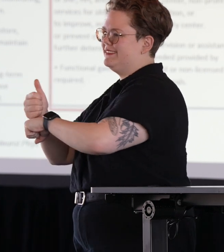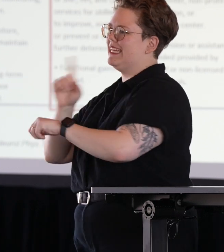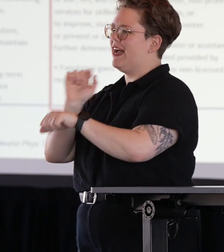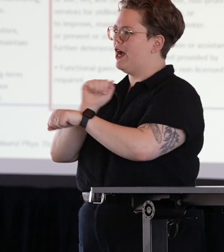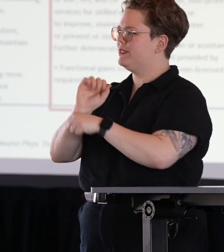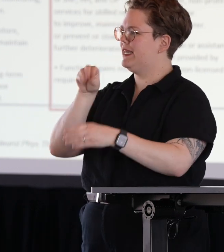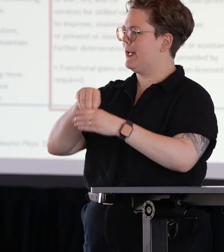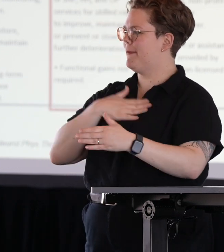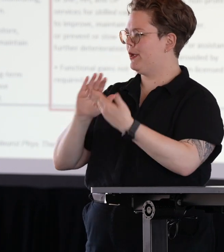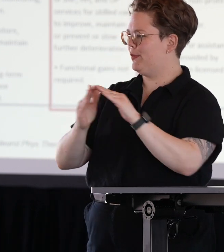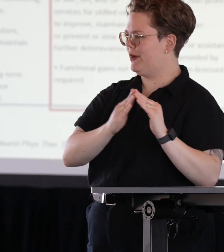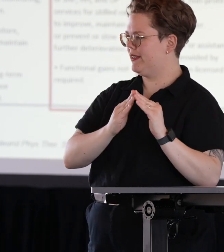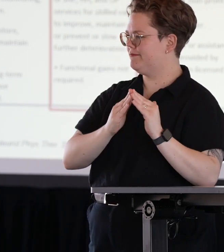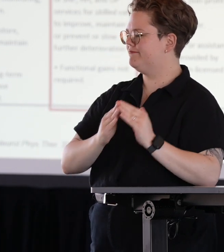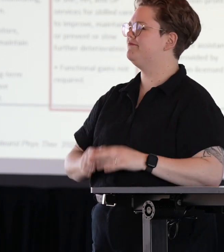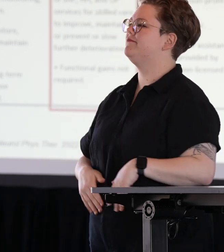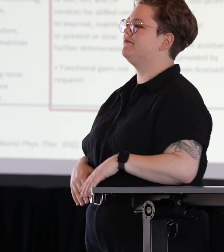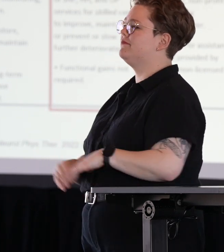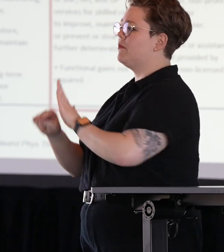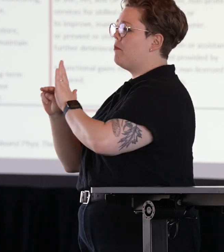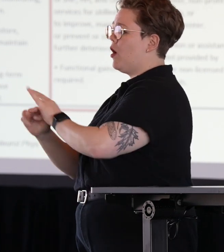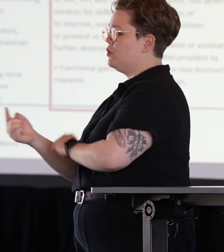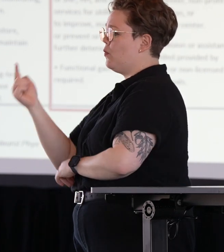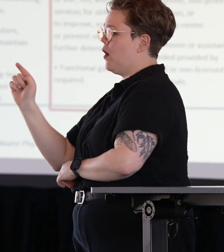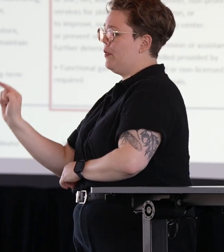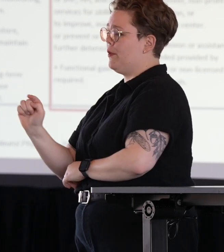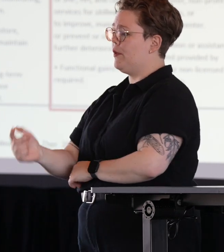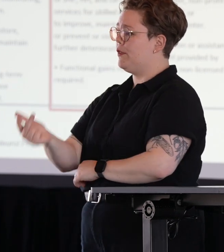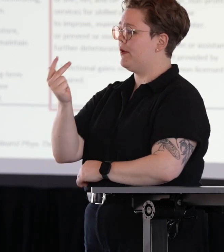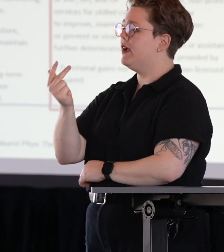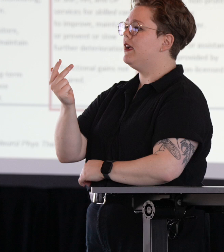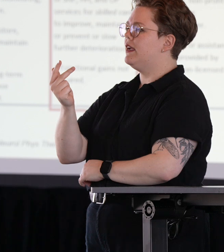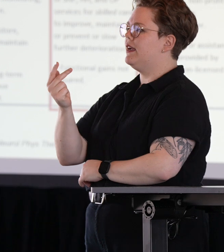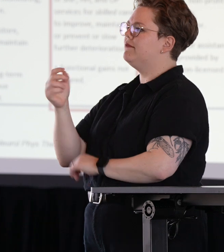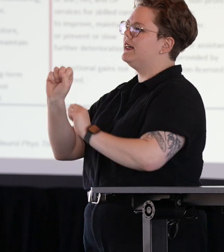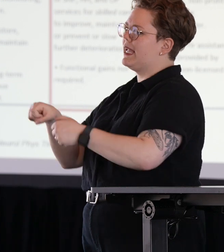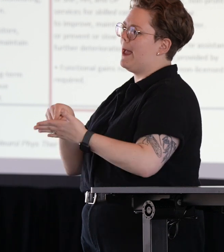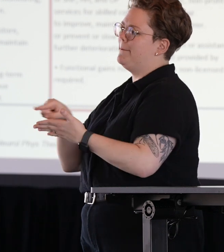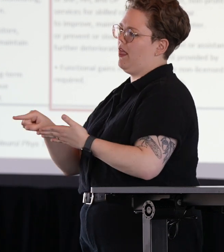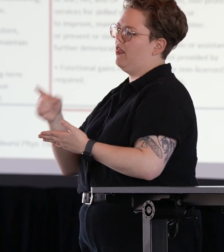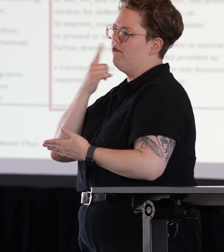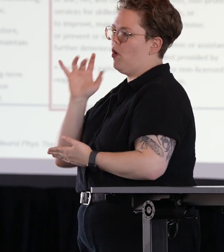couple other things about these models, models one through three or billable service. This is something insurance is going to